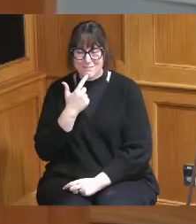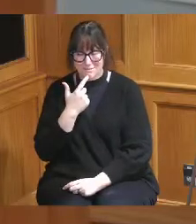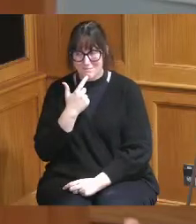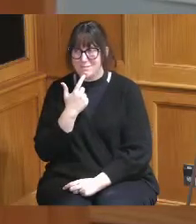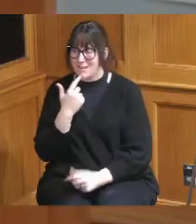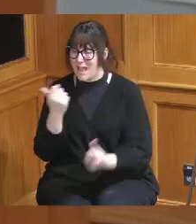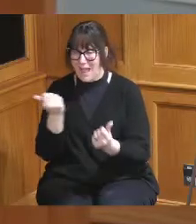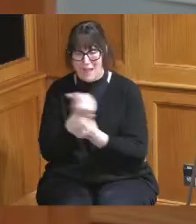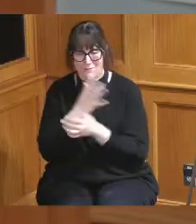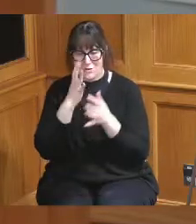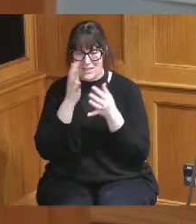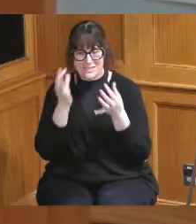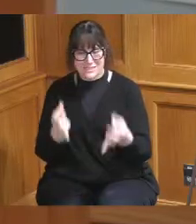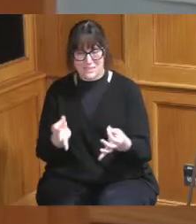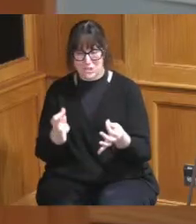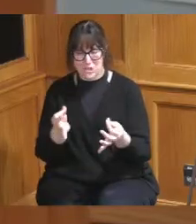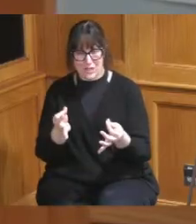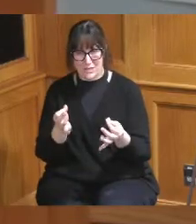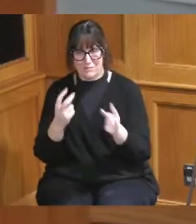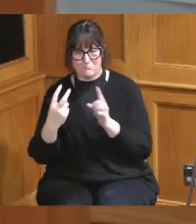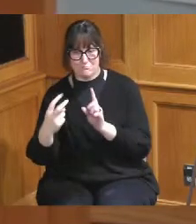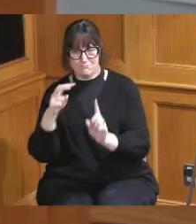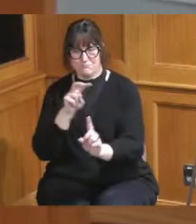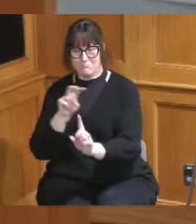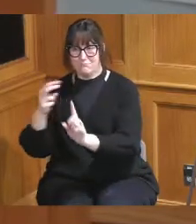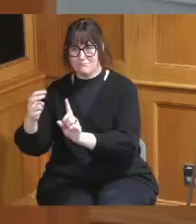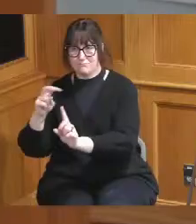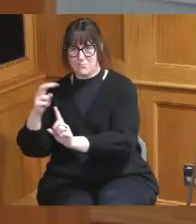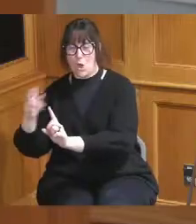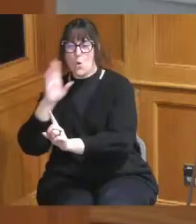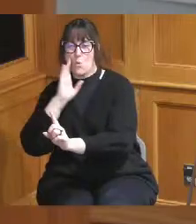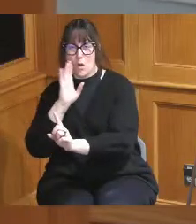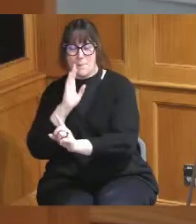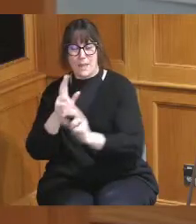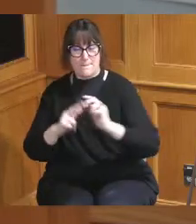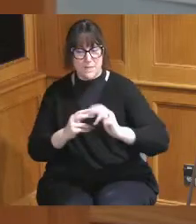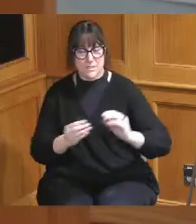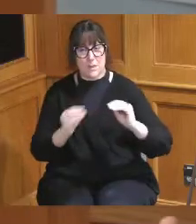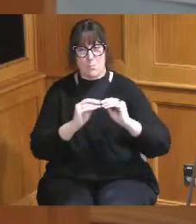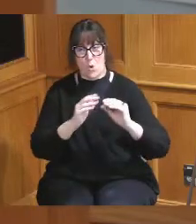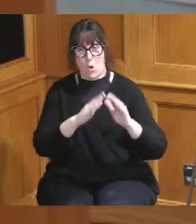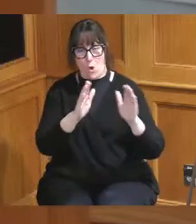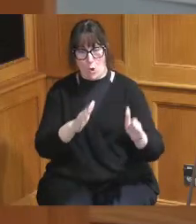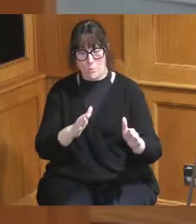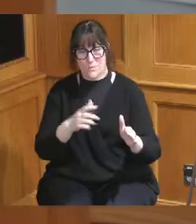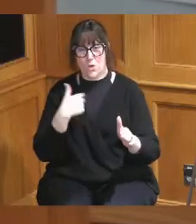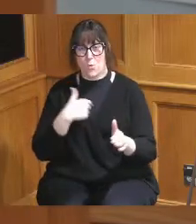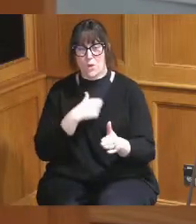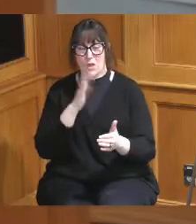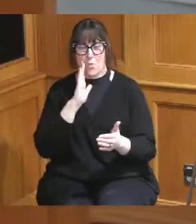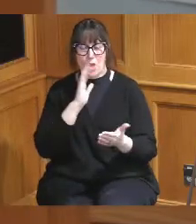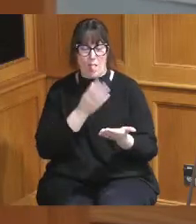we're going to make in five different ways is going to be about building more housing so we're going to do the funding side but we're also going to like Orient our zoning around that we're also